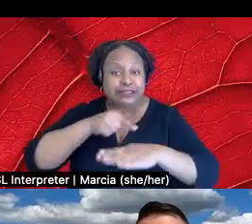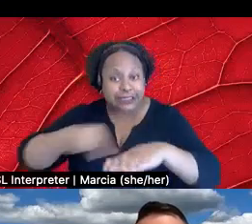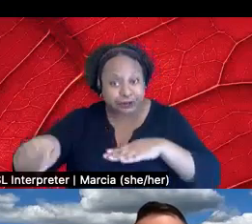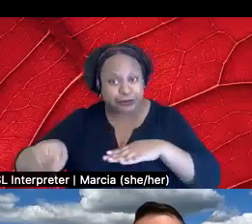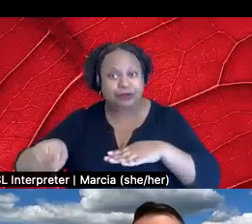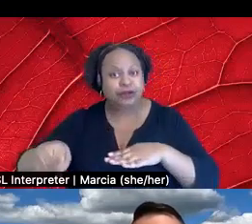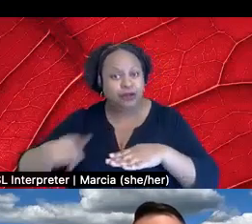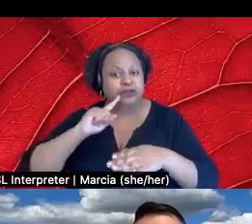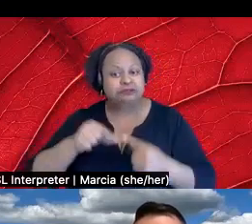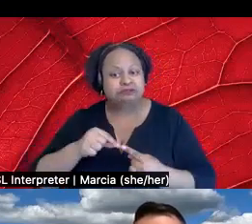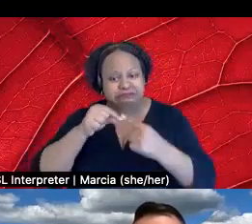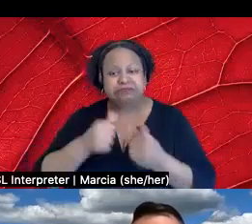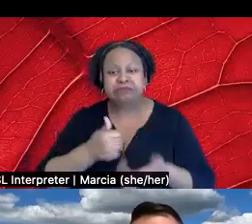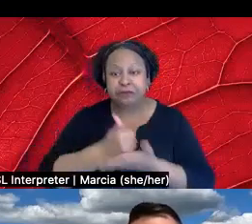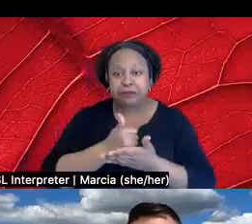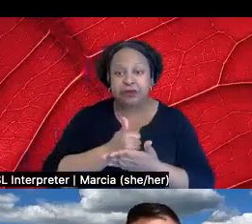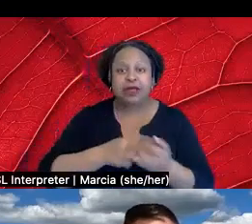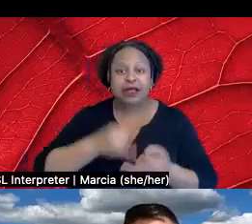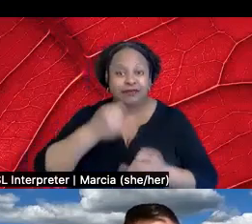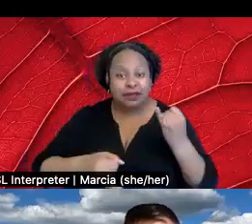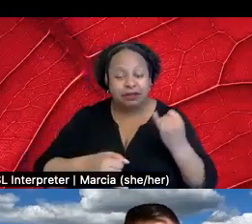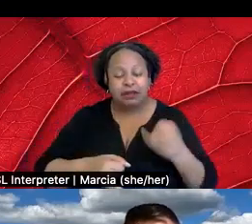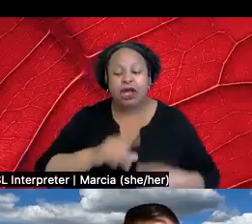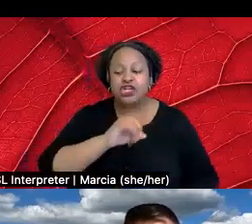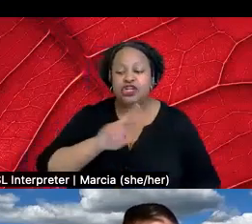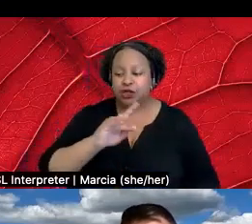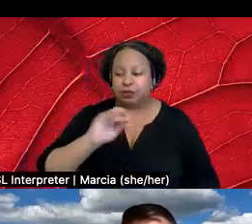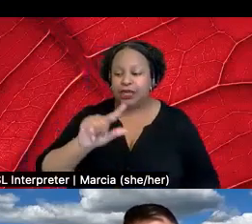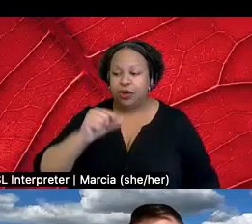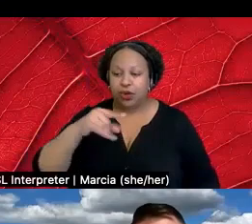And finally, Dr Michael Kwan and Dr Camille Monroe.